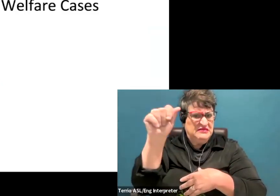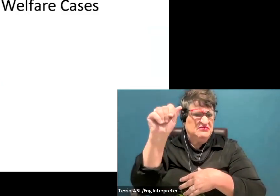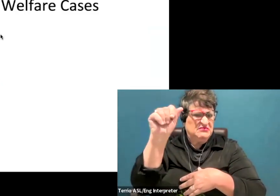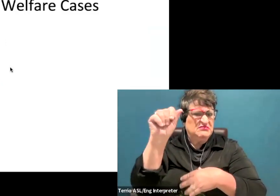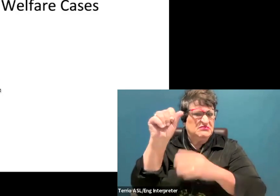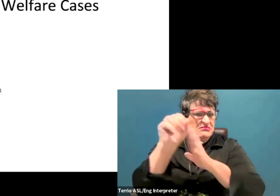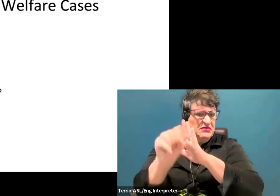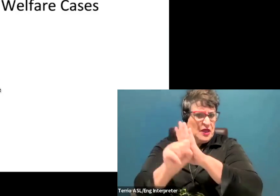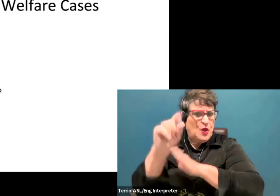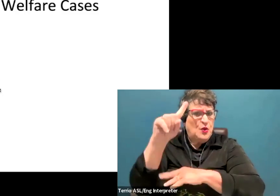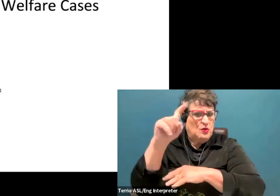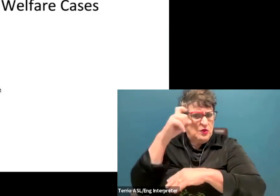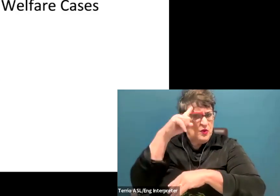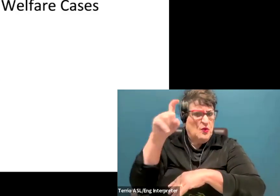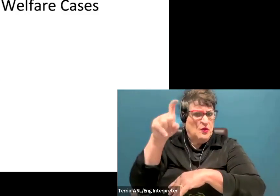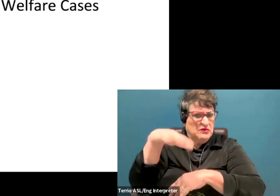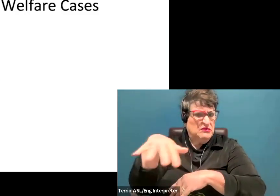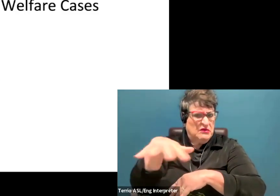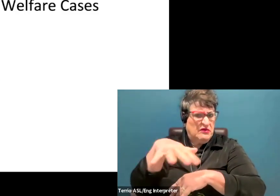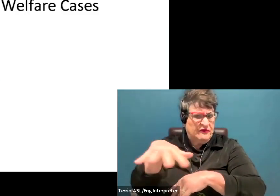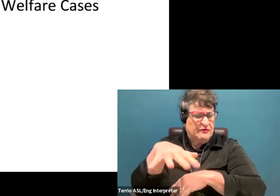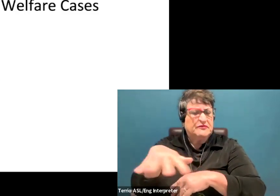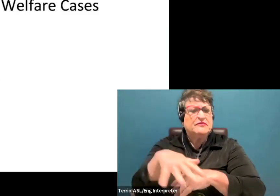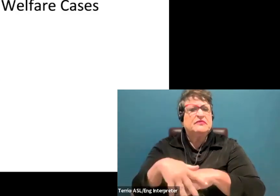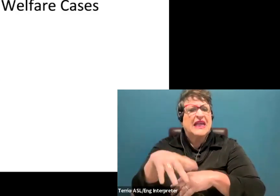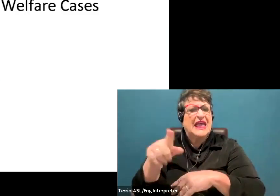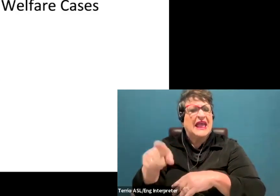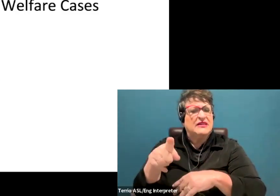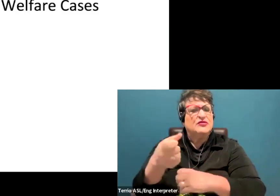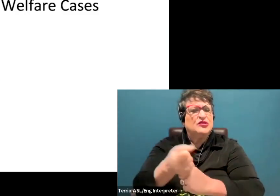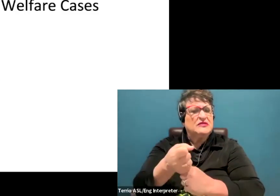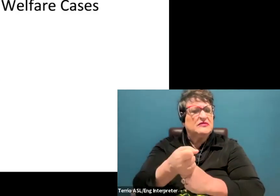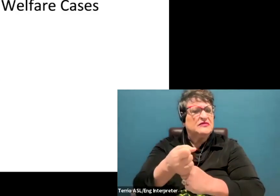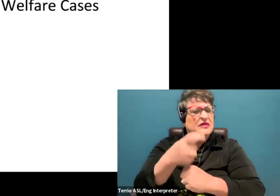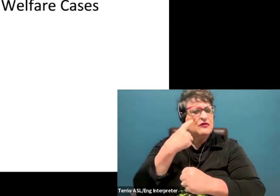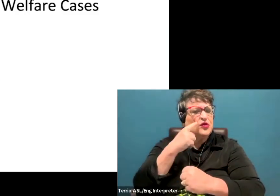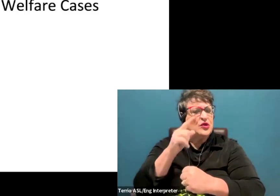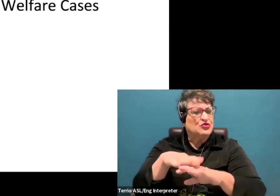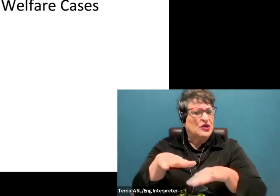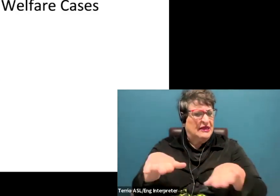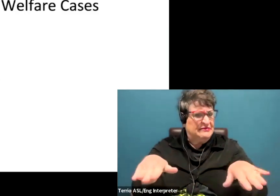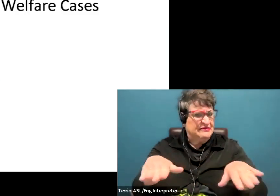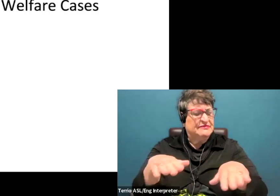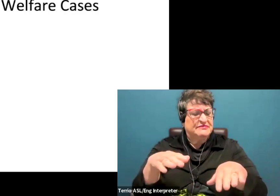its application to child welfare cases. We're then going to talk about